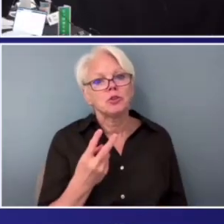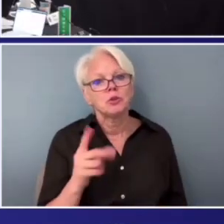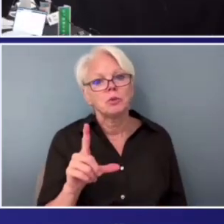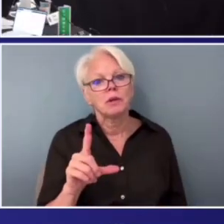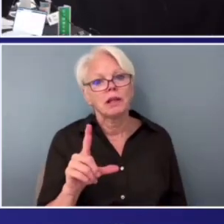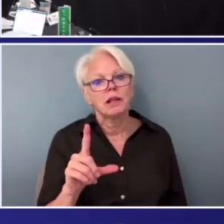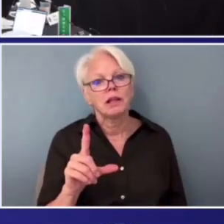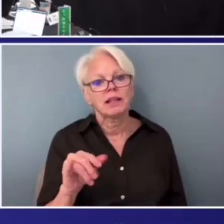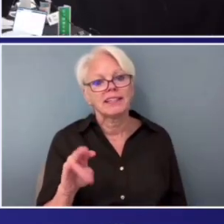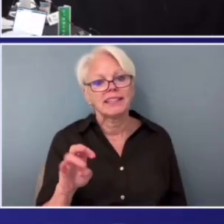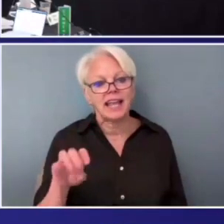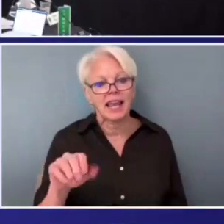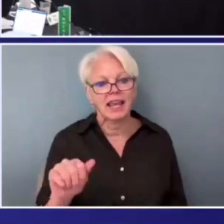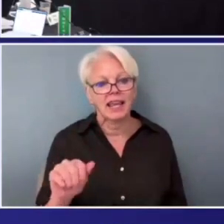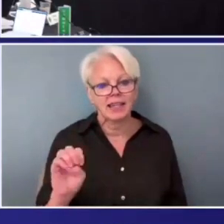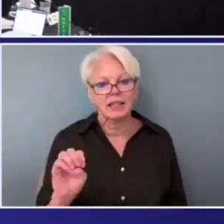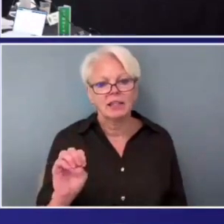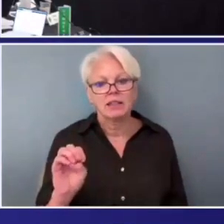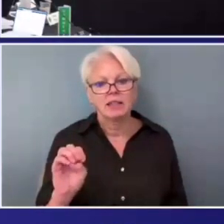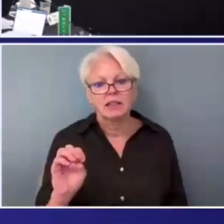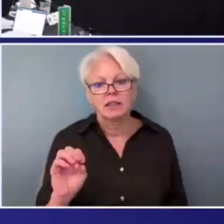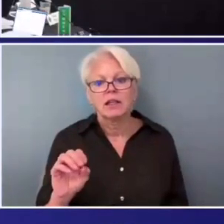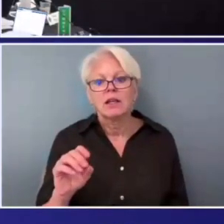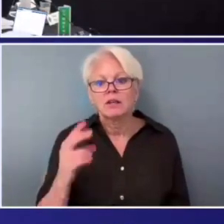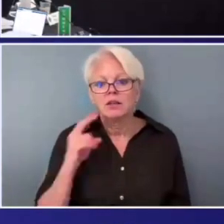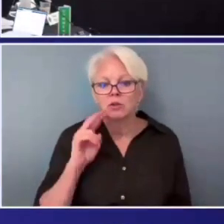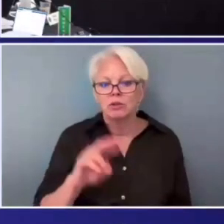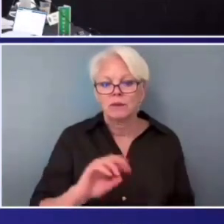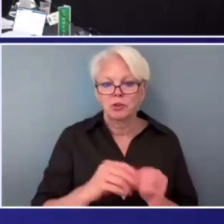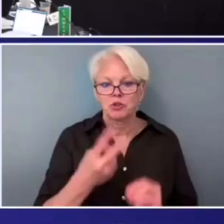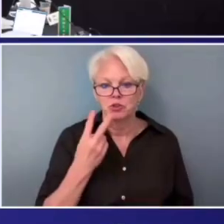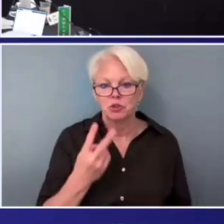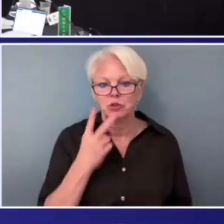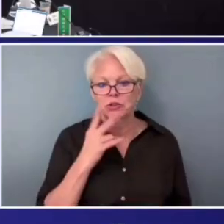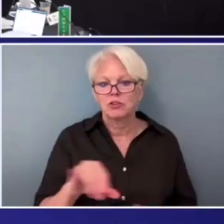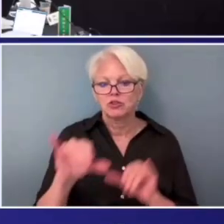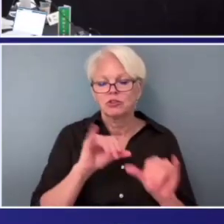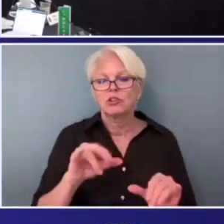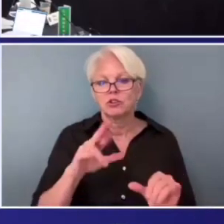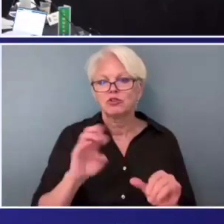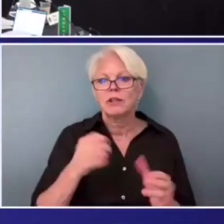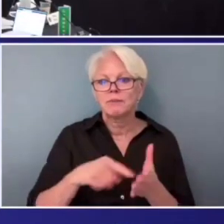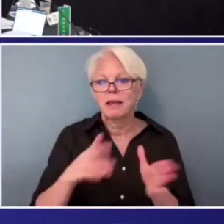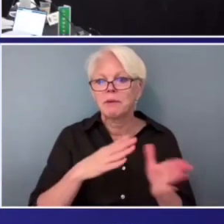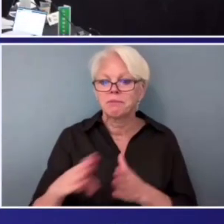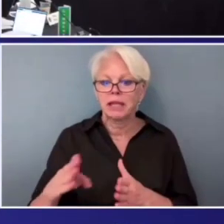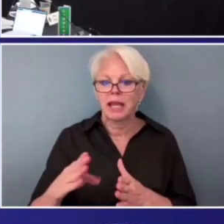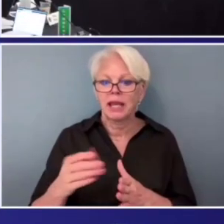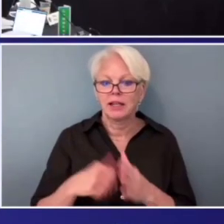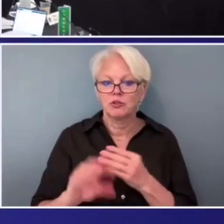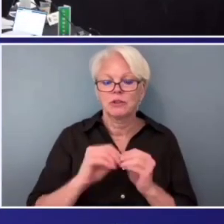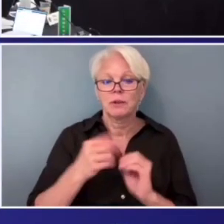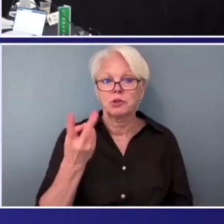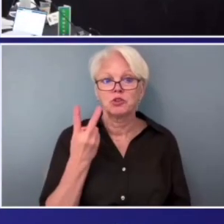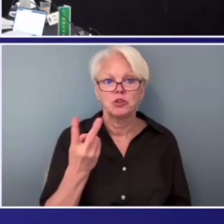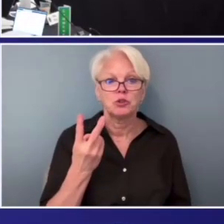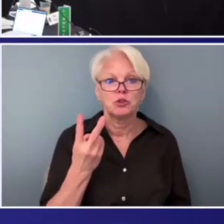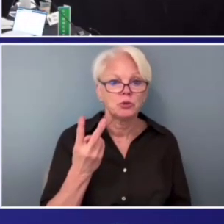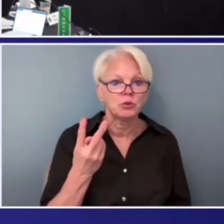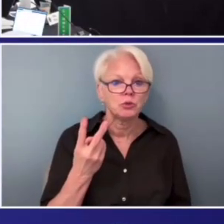could see Standard Repayment Plan under paragraph two, please? Okay. So let me make sure -- let me look this through before we --